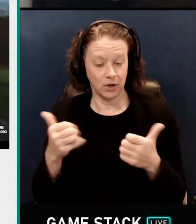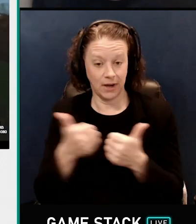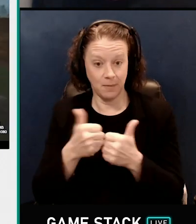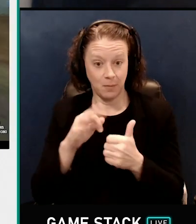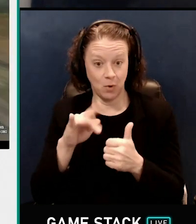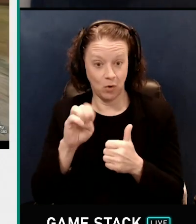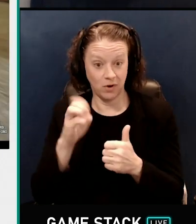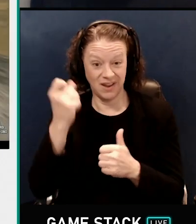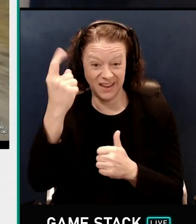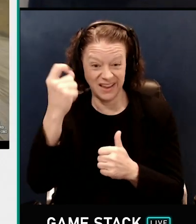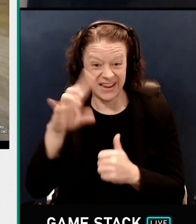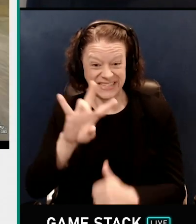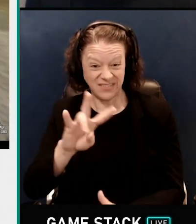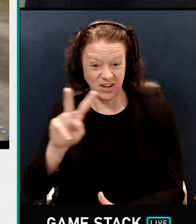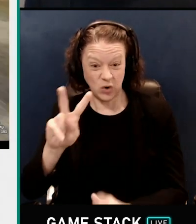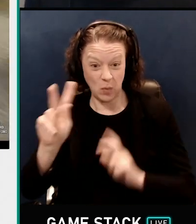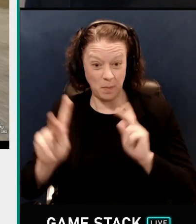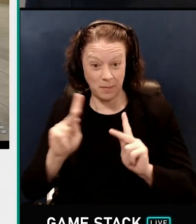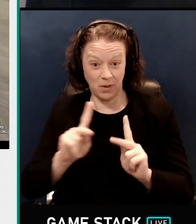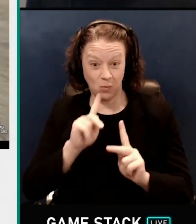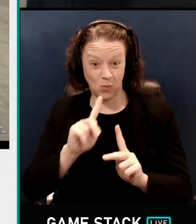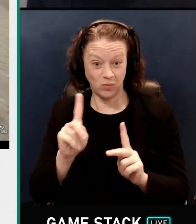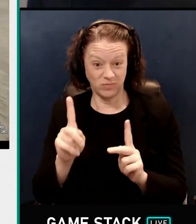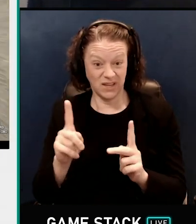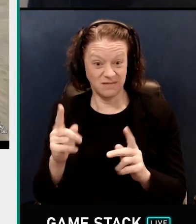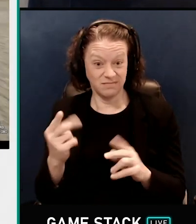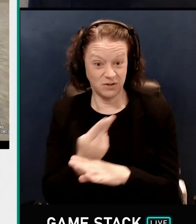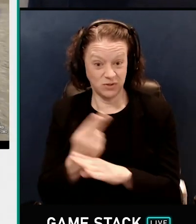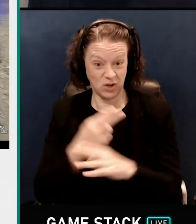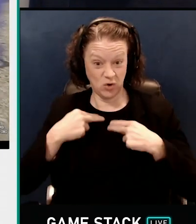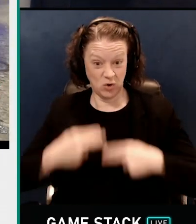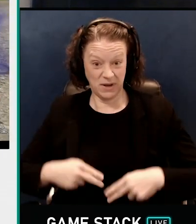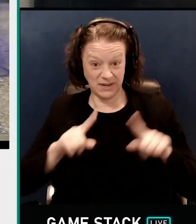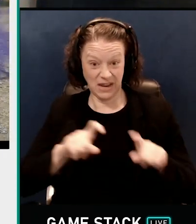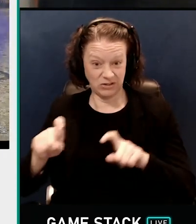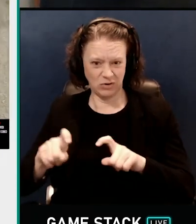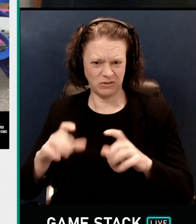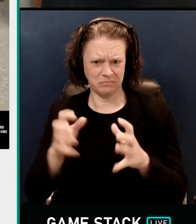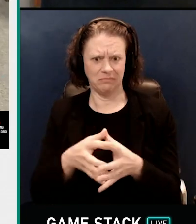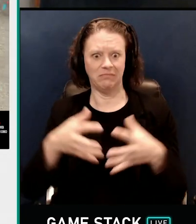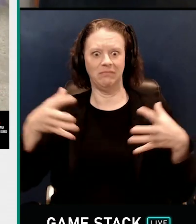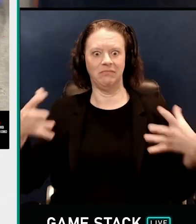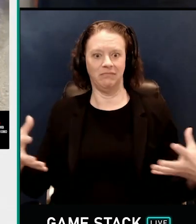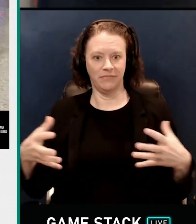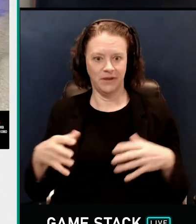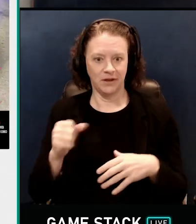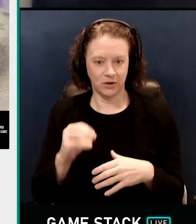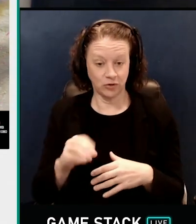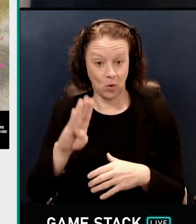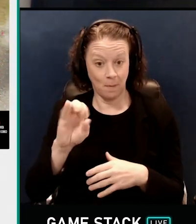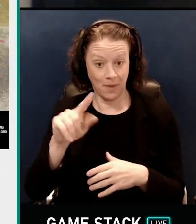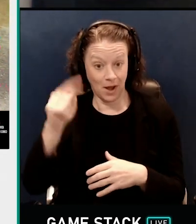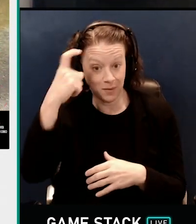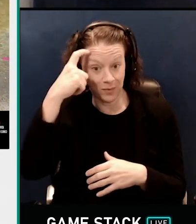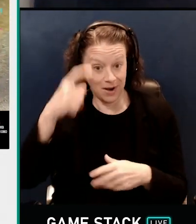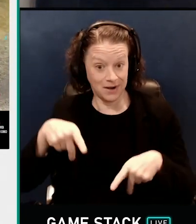that's an awful lot of people to try and organize. Therefore, in stats, operating allowed us to do was to